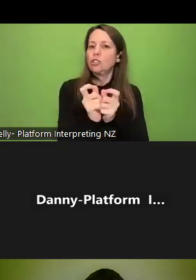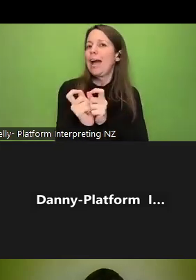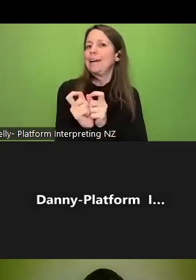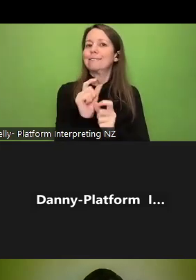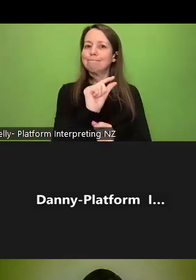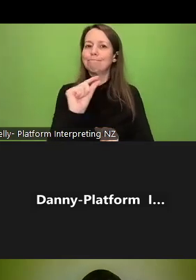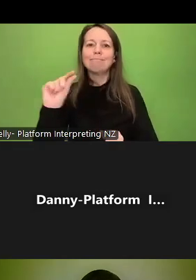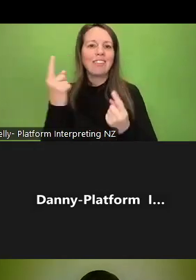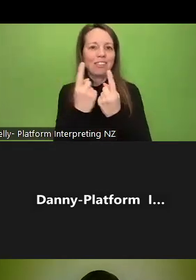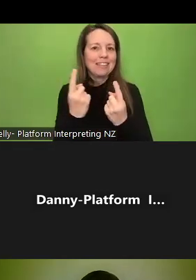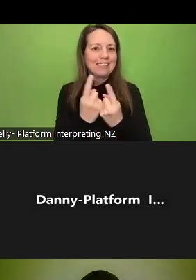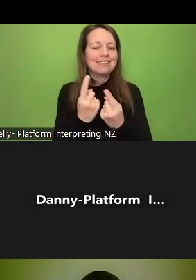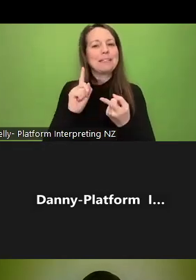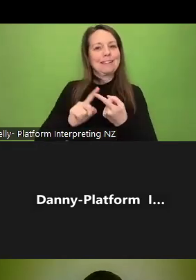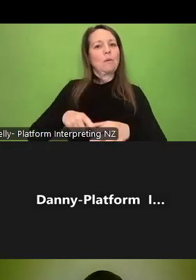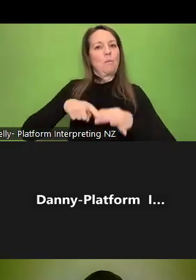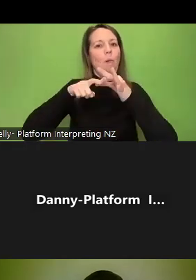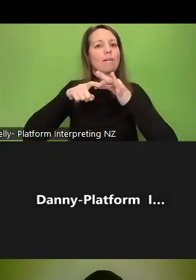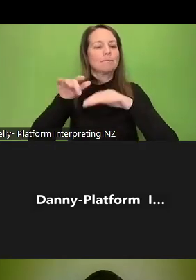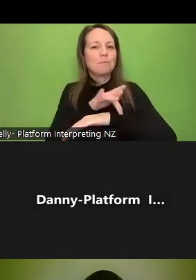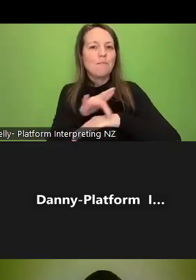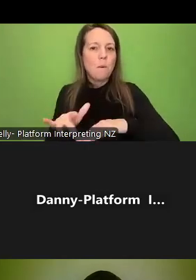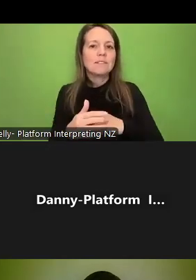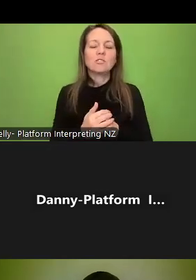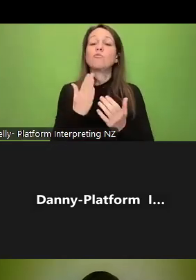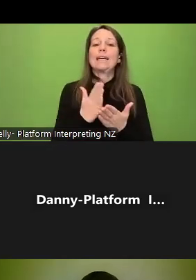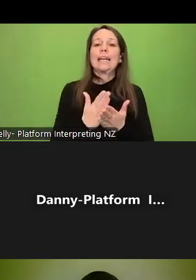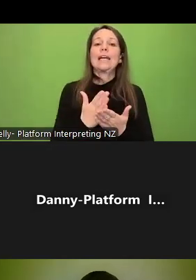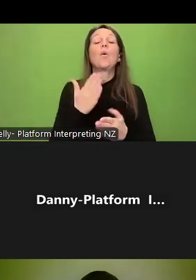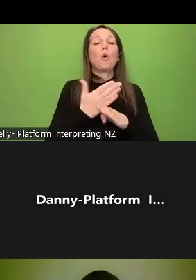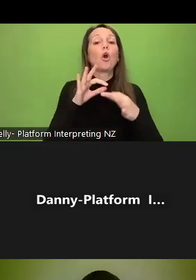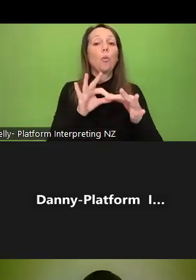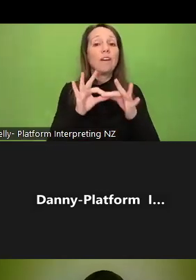so working with consultants, can really help to guide you.